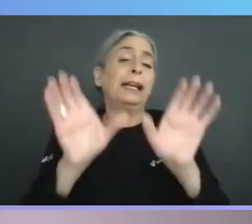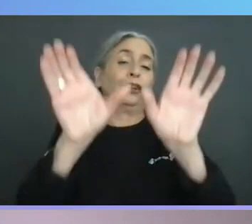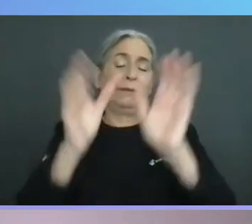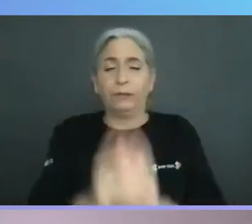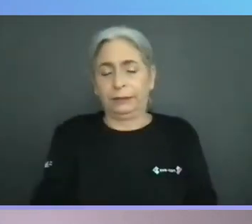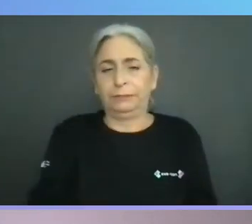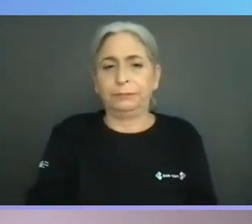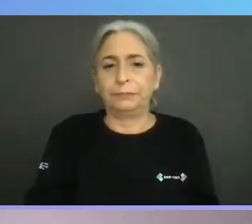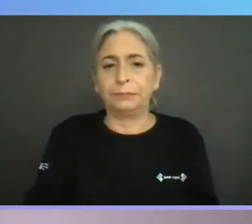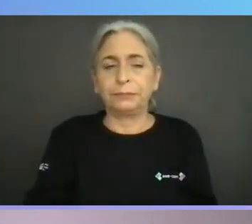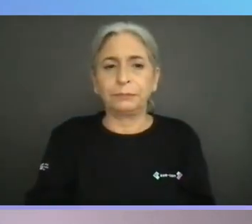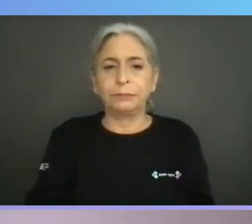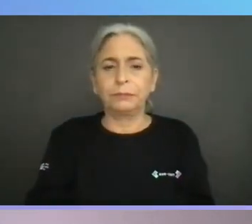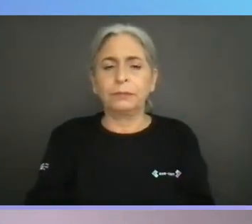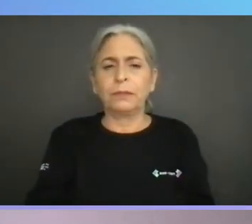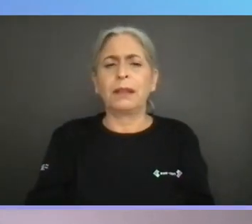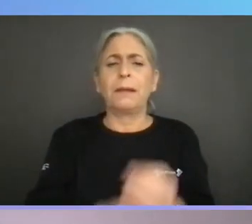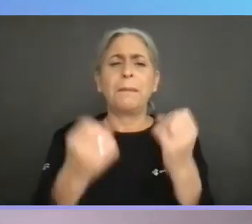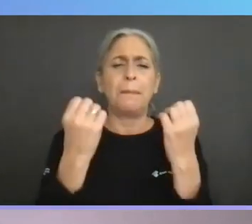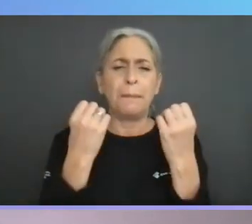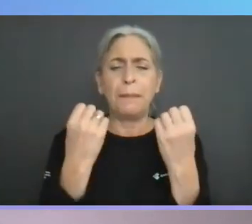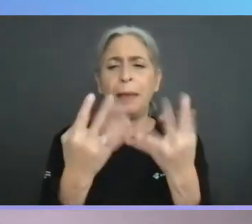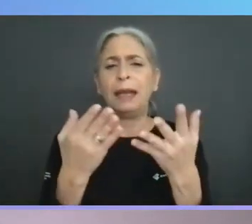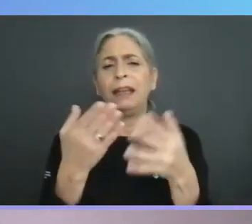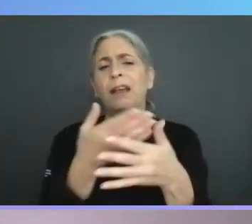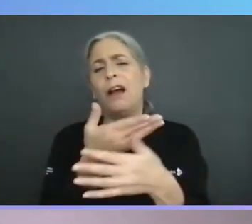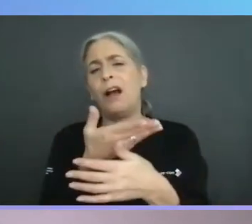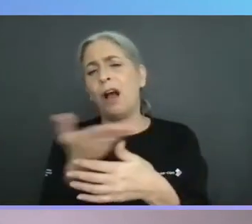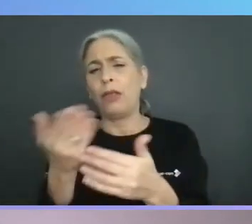lot more to say about the approach to description, which